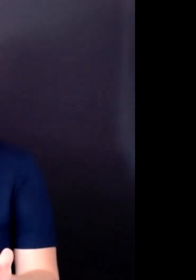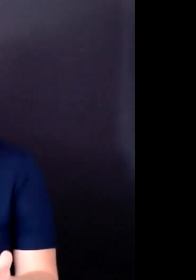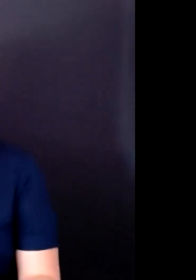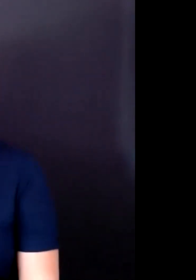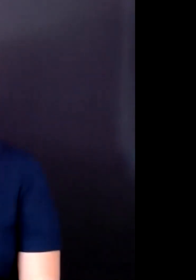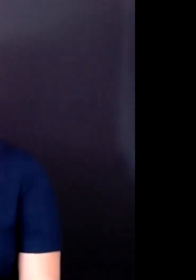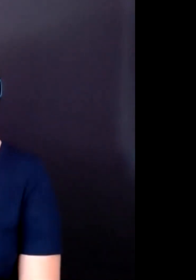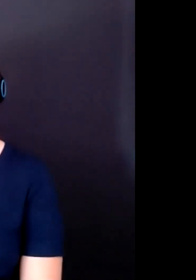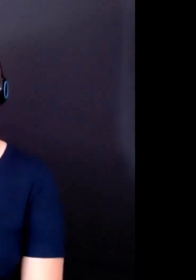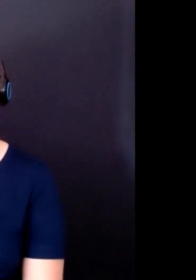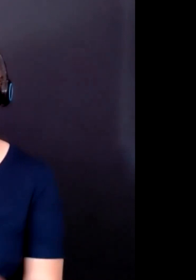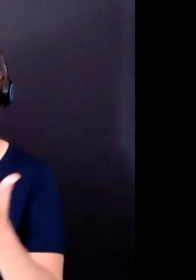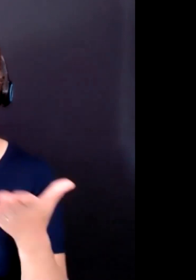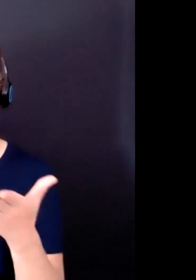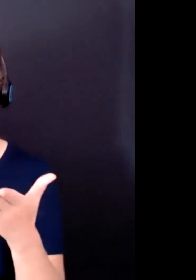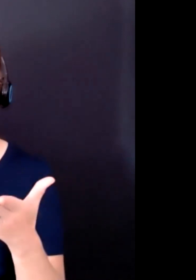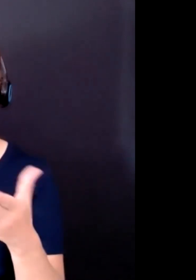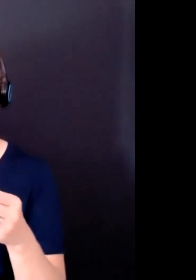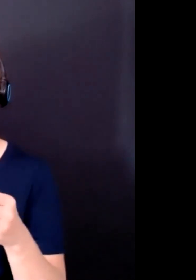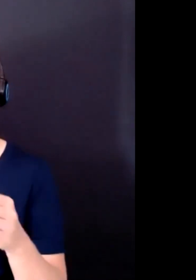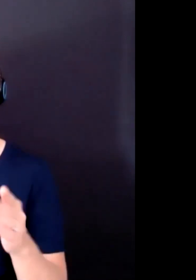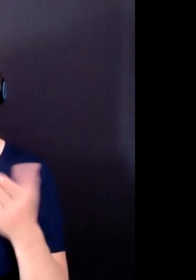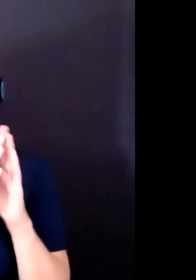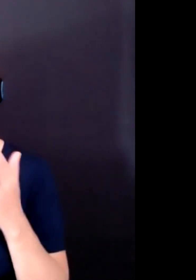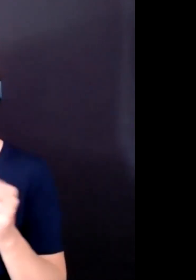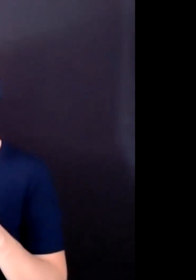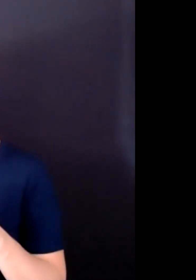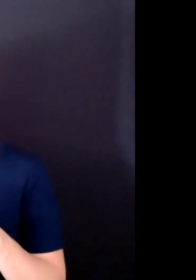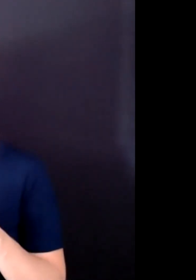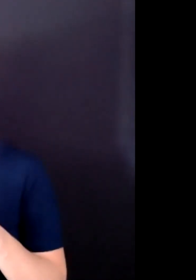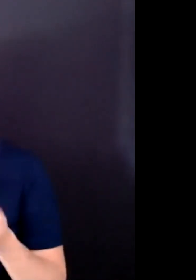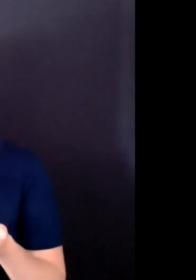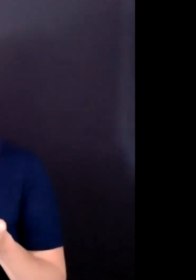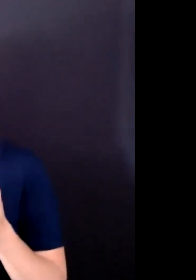or towns. The full amount is 2 million dollars that we're able to